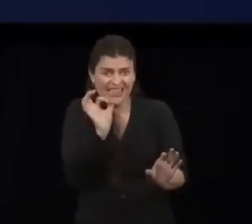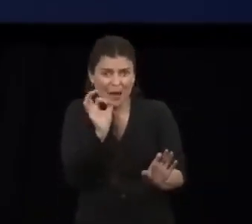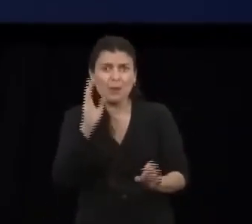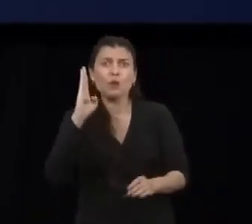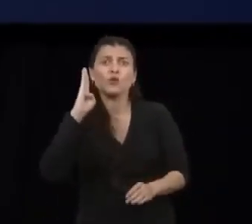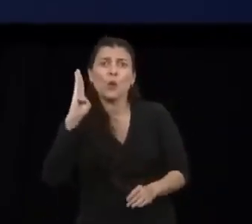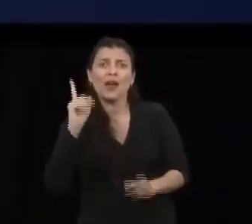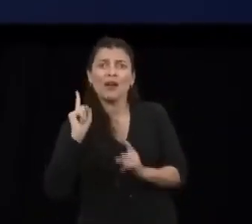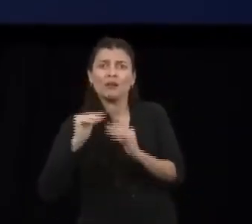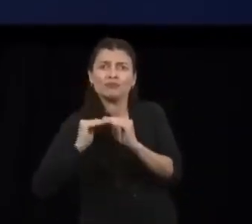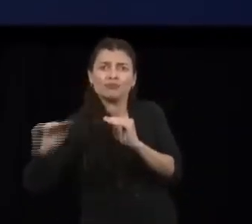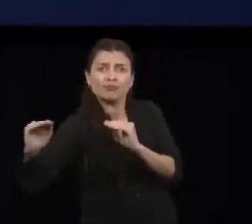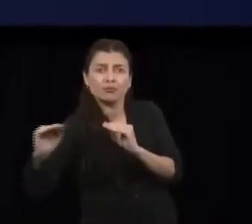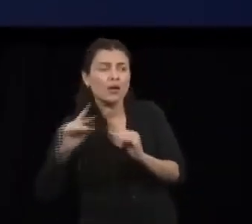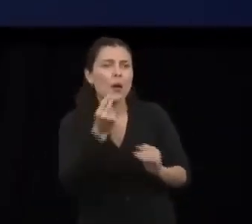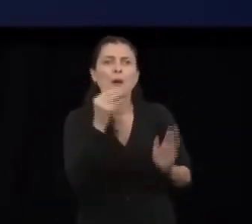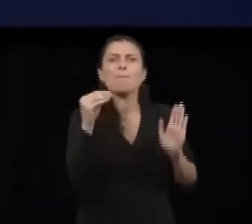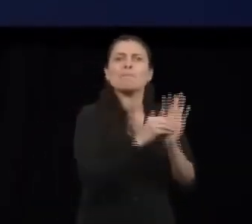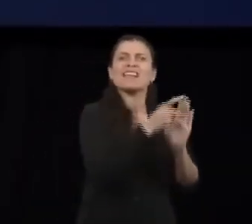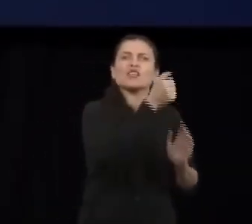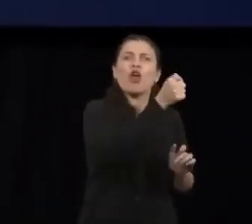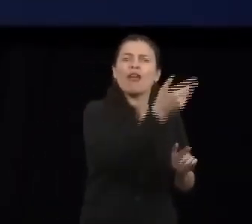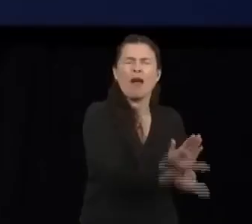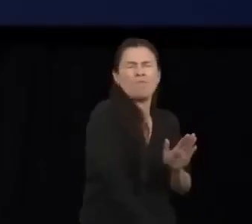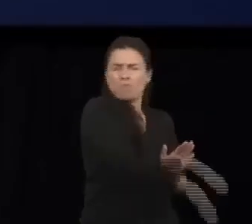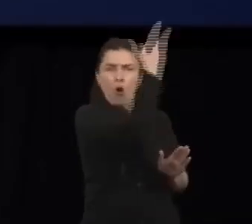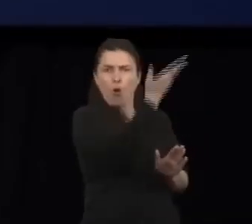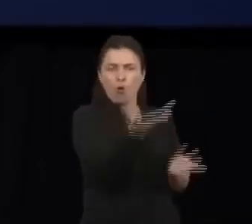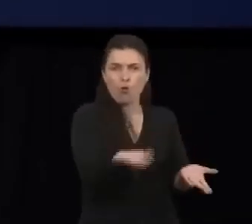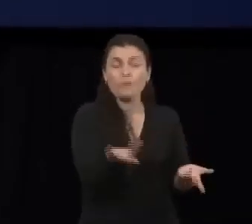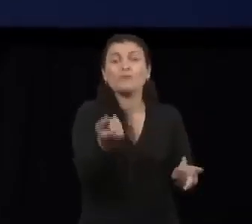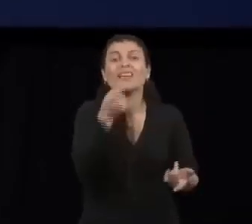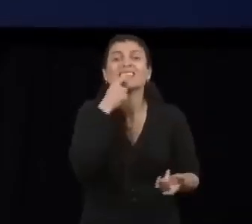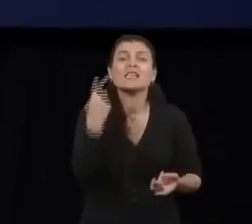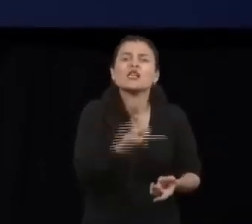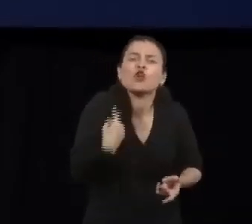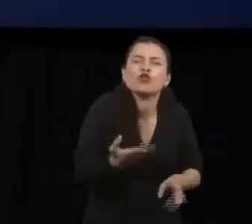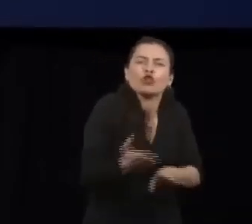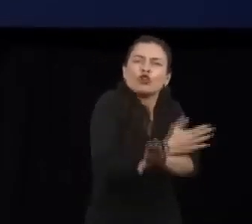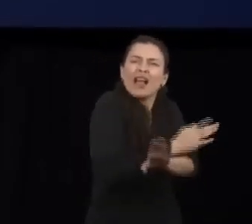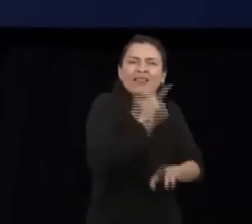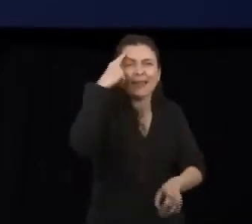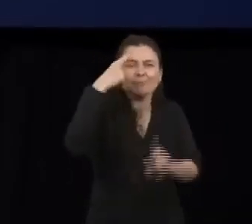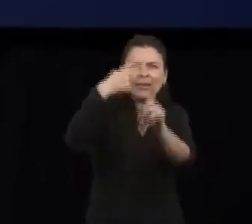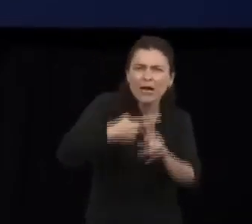much more than proportionally. And if you take into account that, in addition,